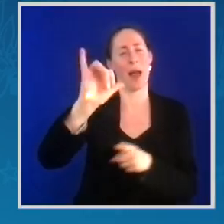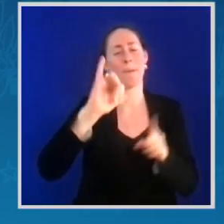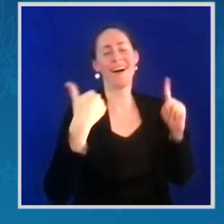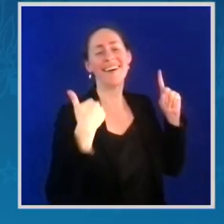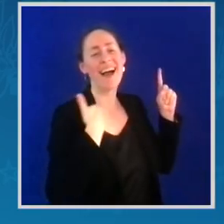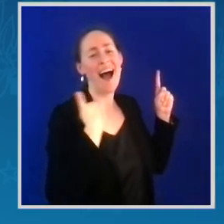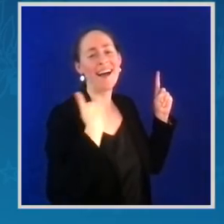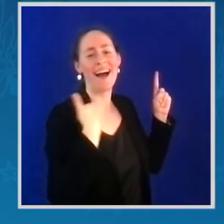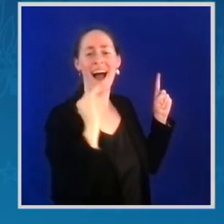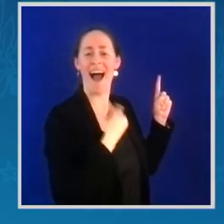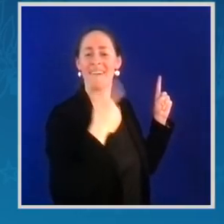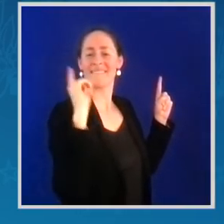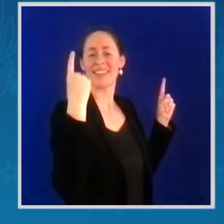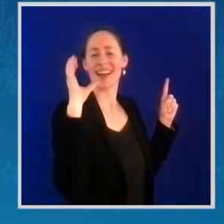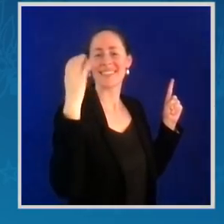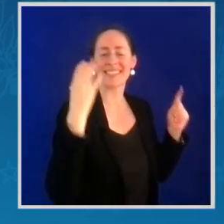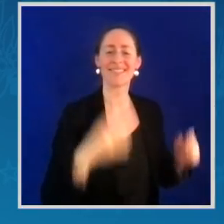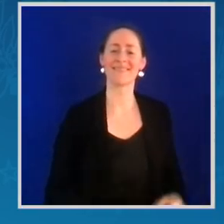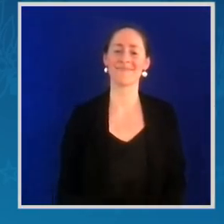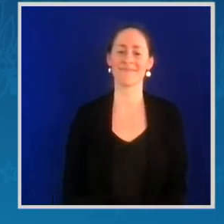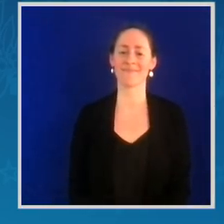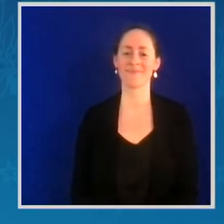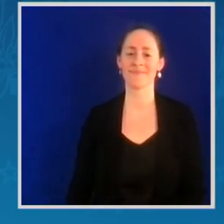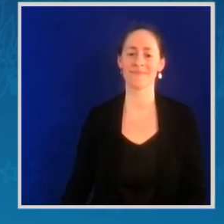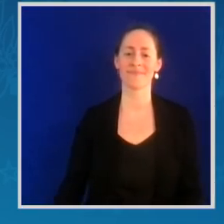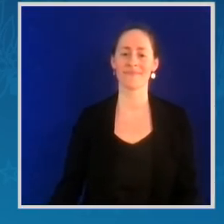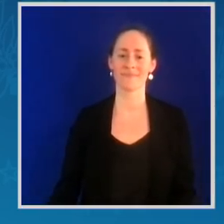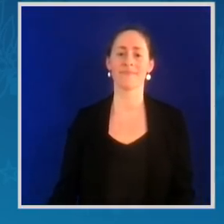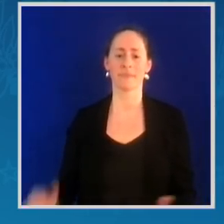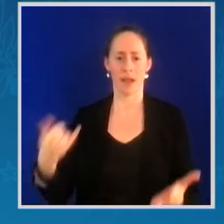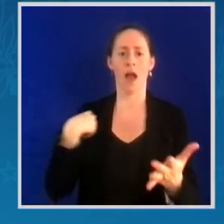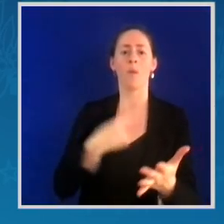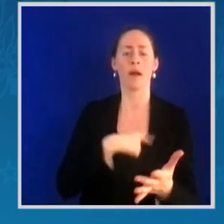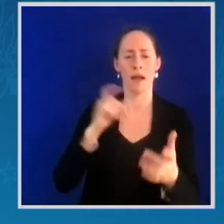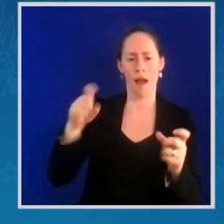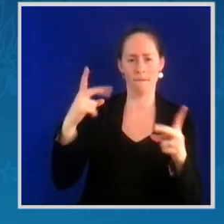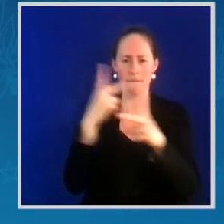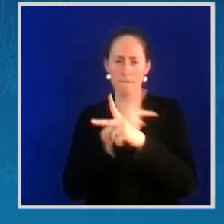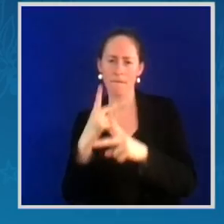to focus on Central America. We came out of the bilateral today